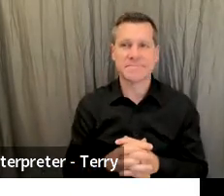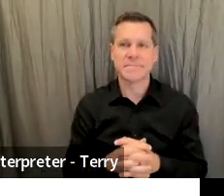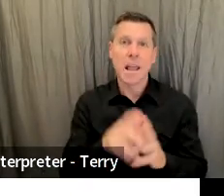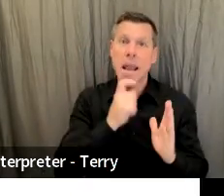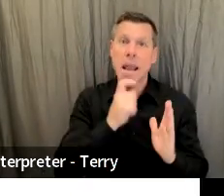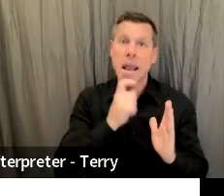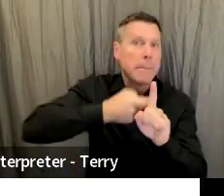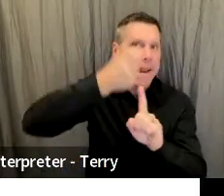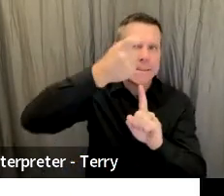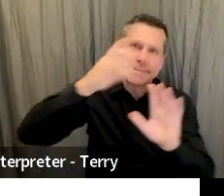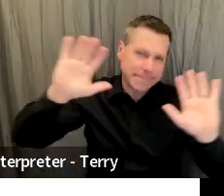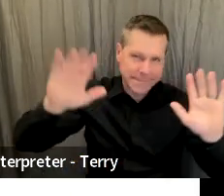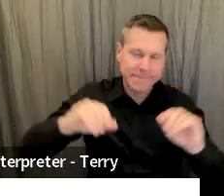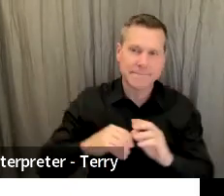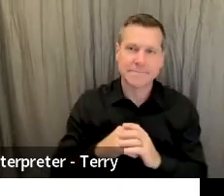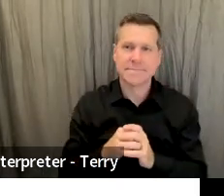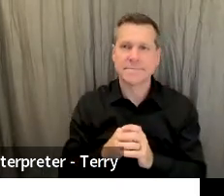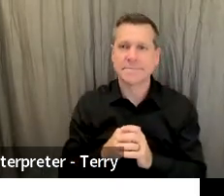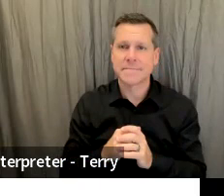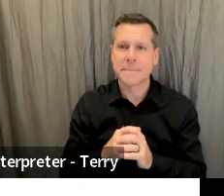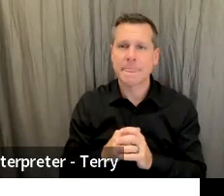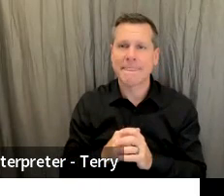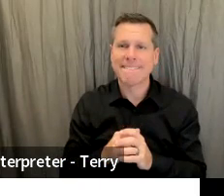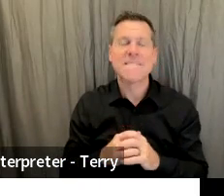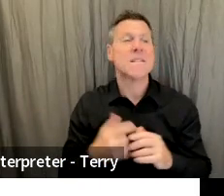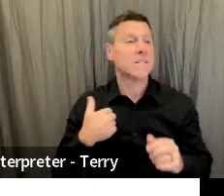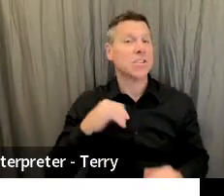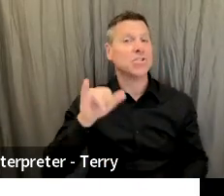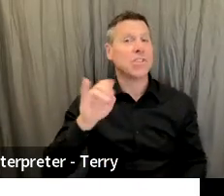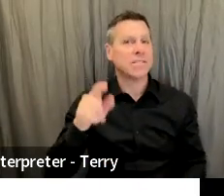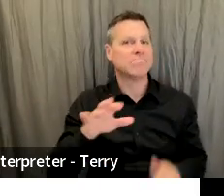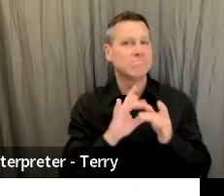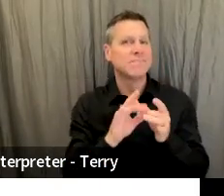So we made the pitch for using the sandbox this way.